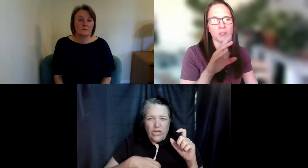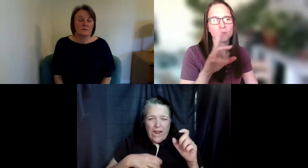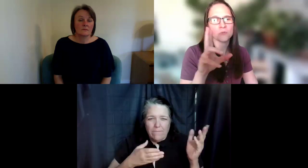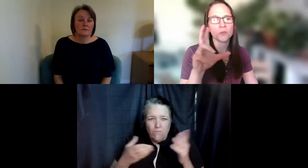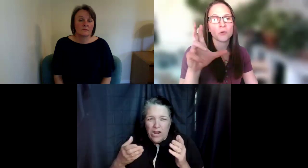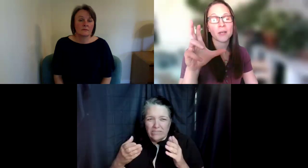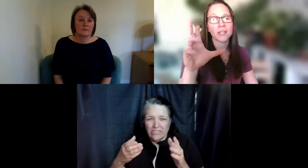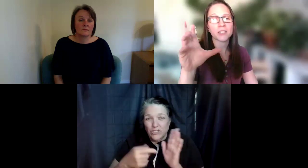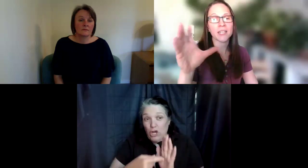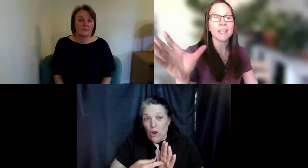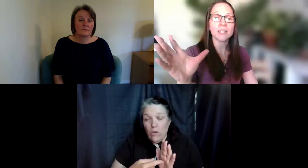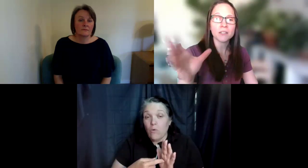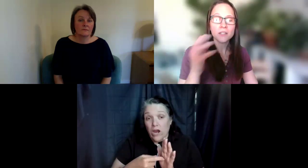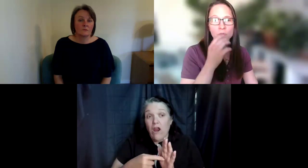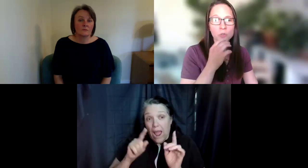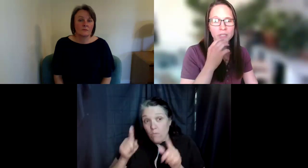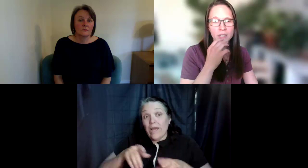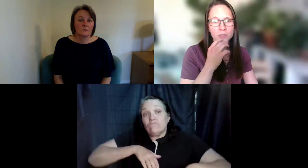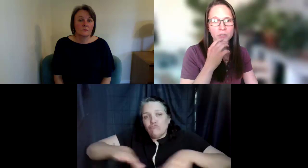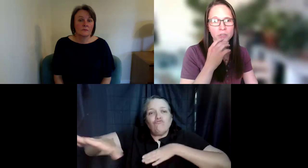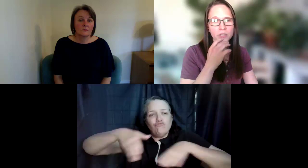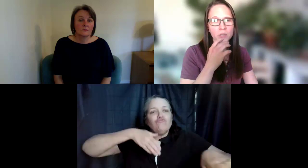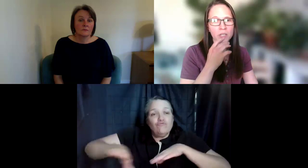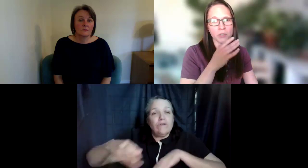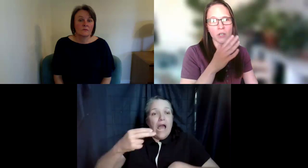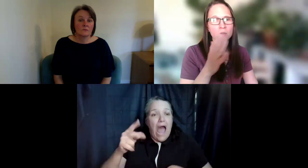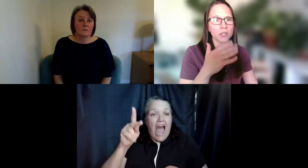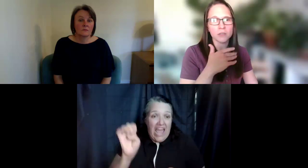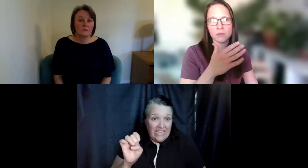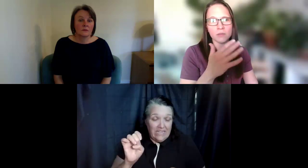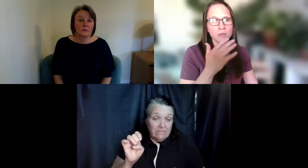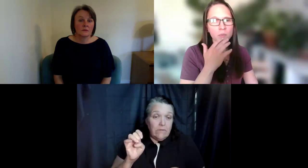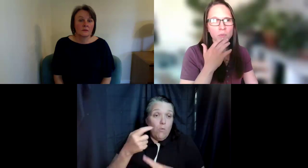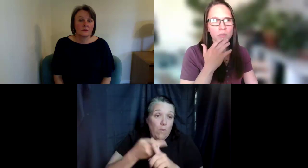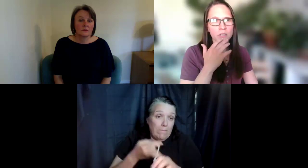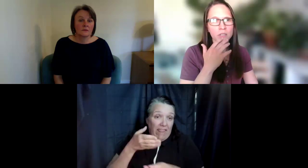just a cute photo where I'm actually hiking four weeks after surgery. Able to go on